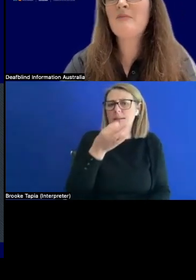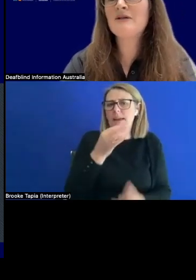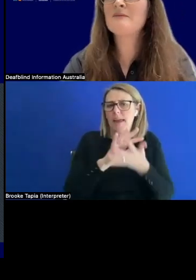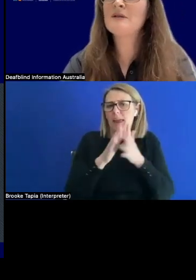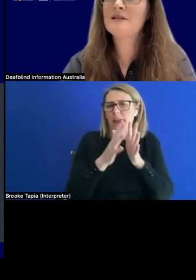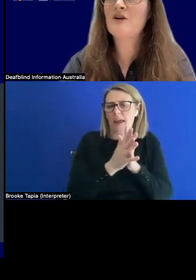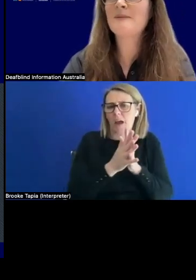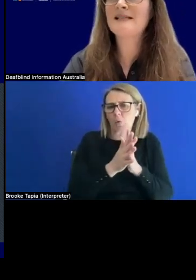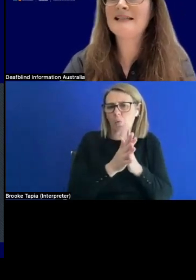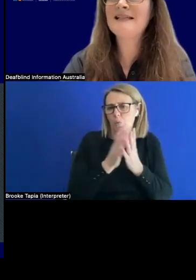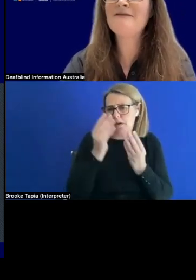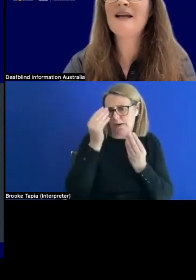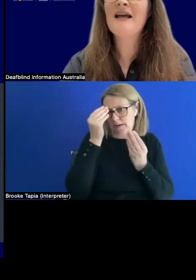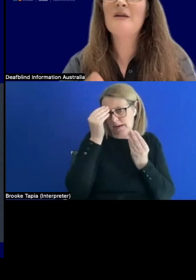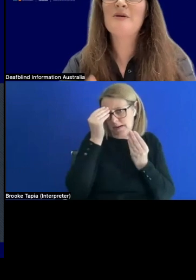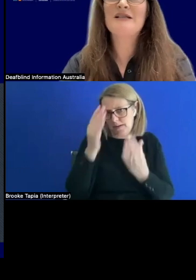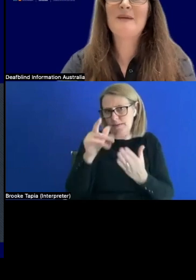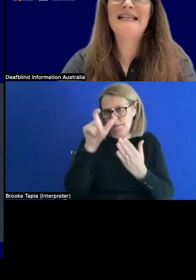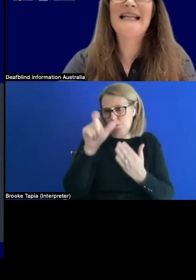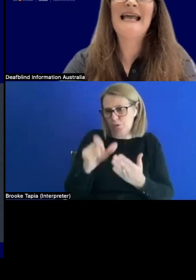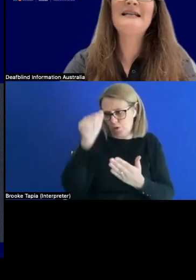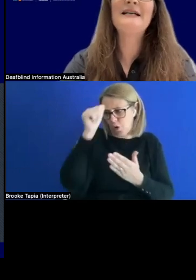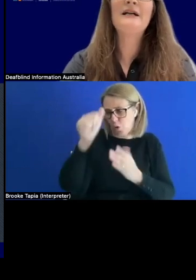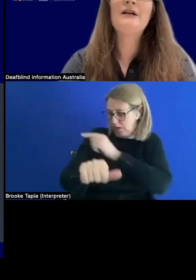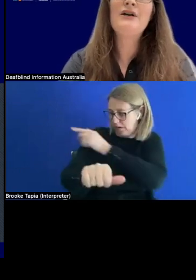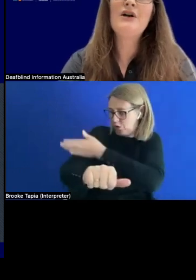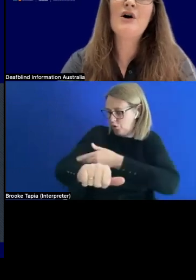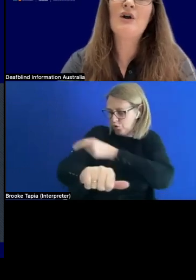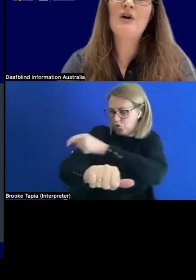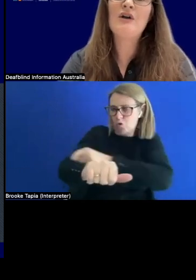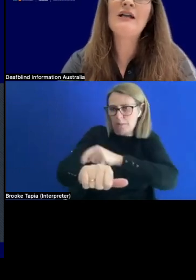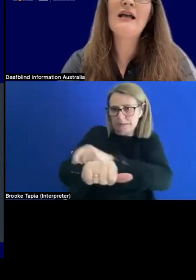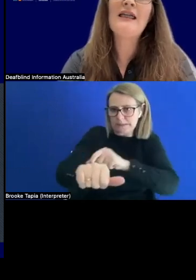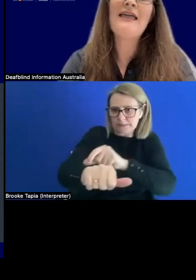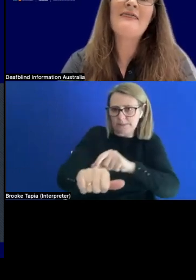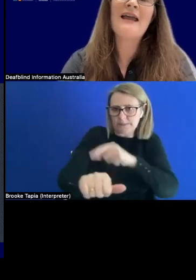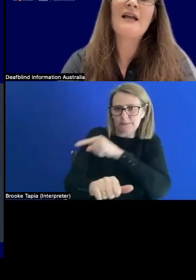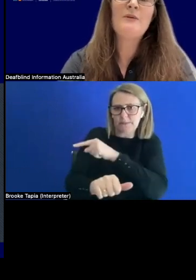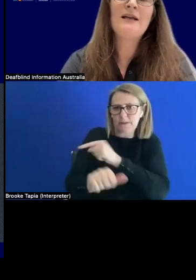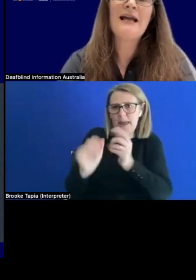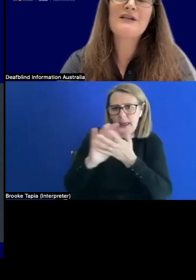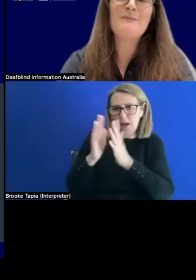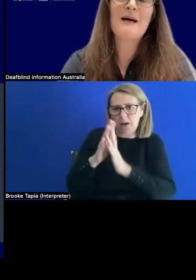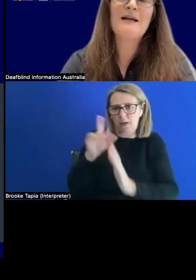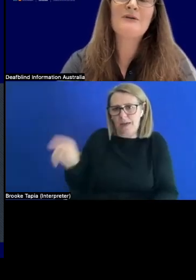the person with the striped sleeve, the person being led, know that their communication partner